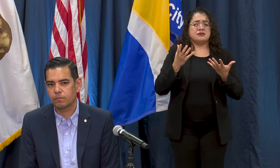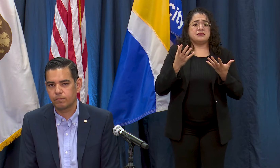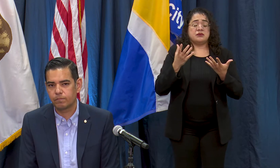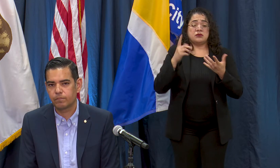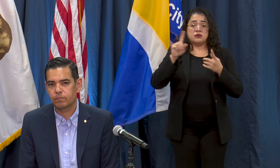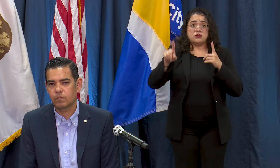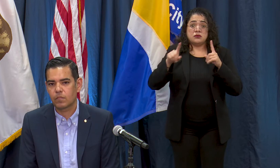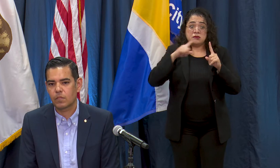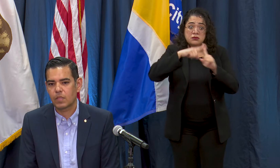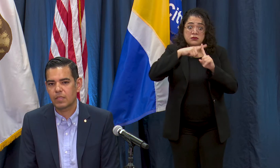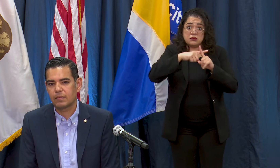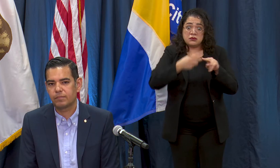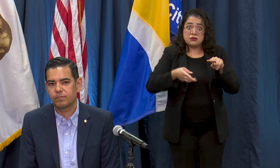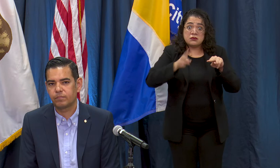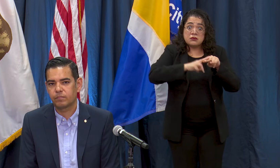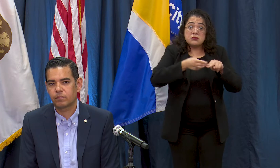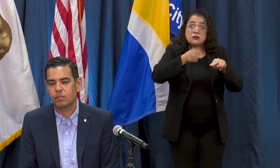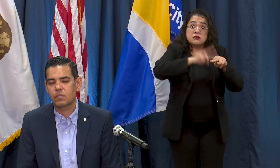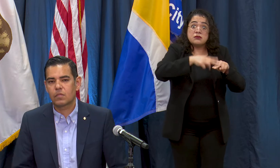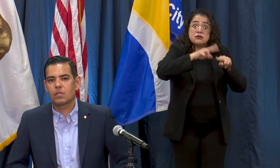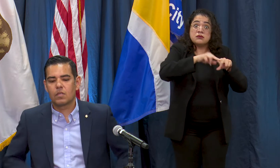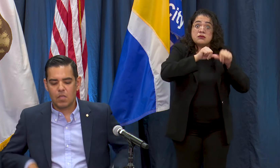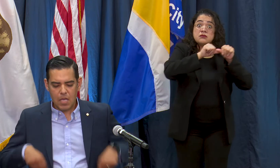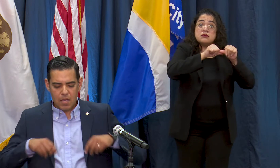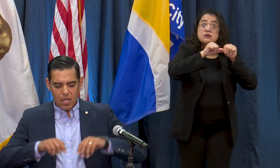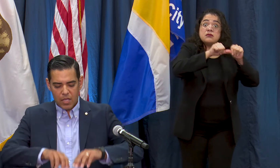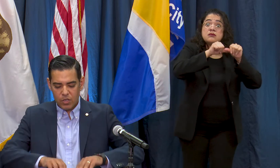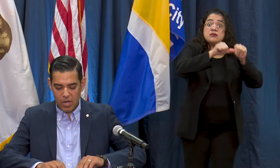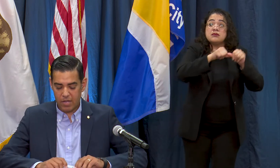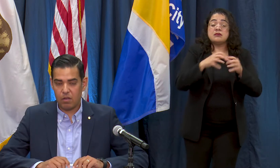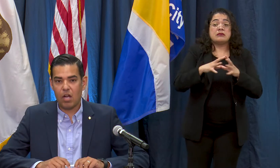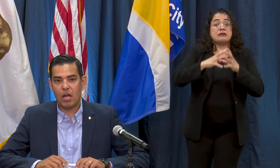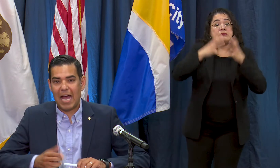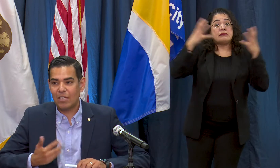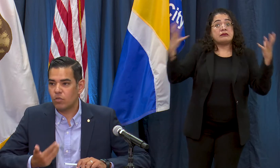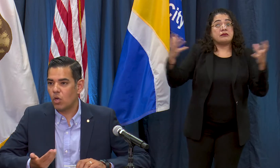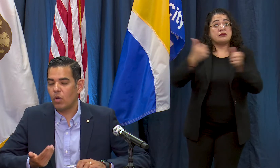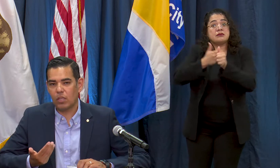cases that is attributable to that backlog? You know I don't know a lot